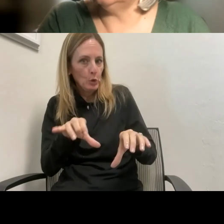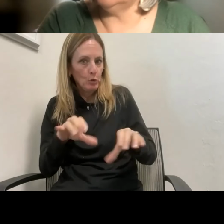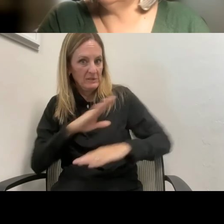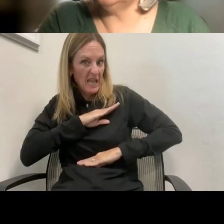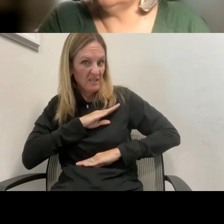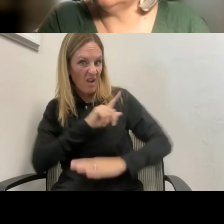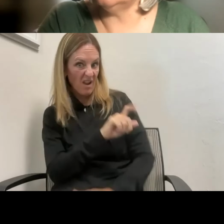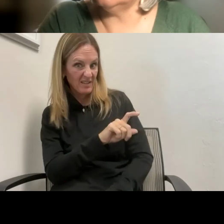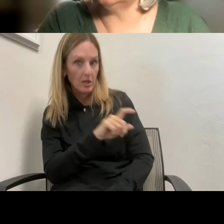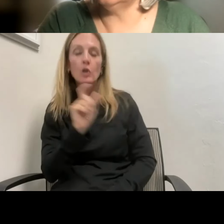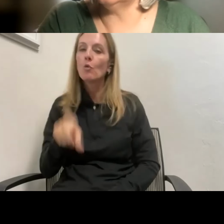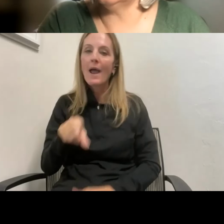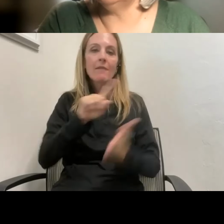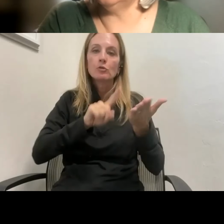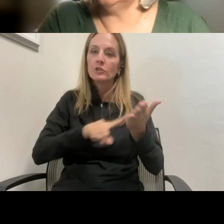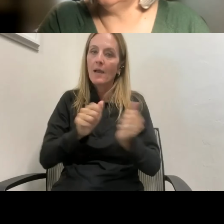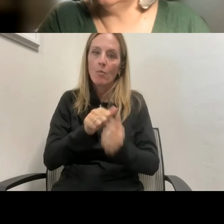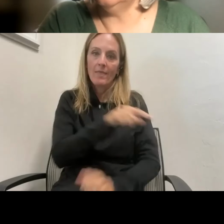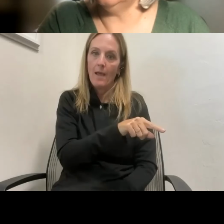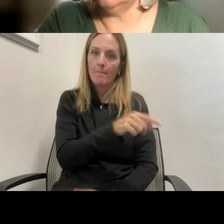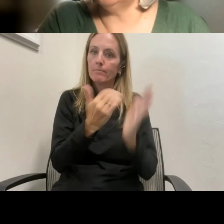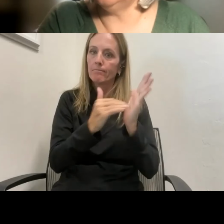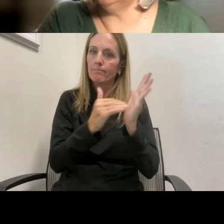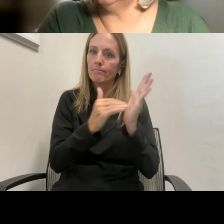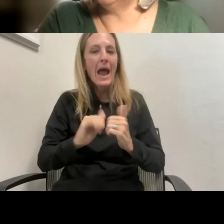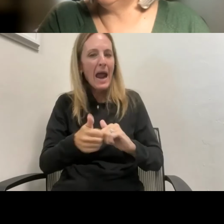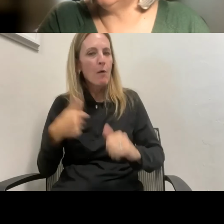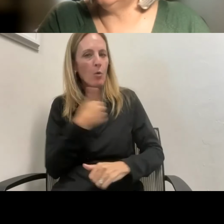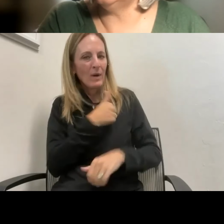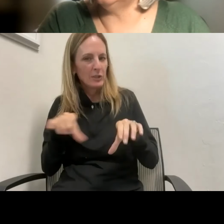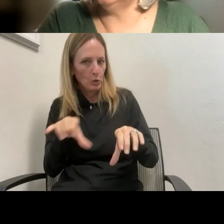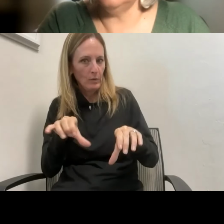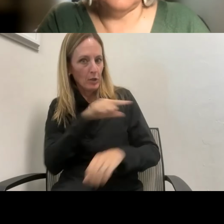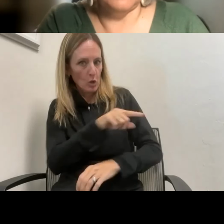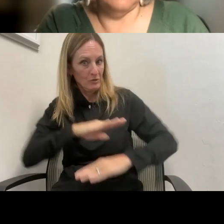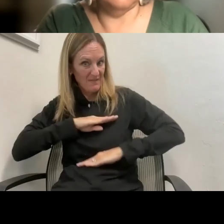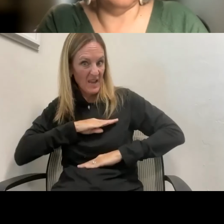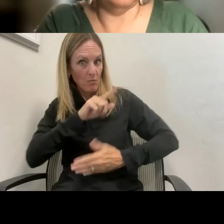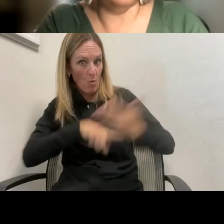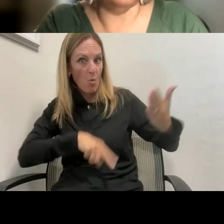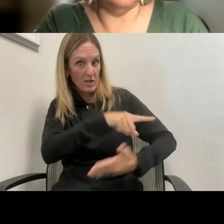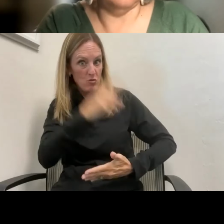how are we doing is just as important and as part of our implementation okay next slide.